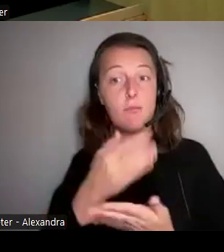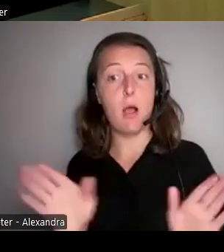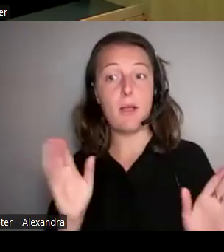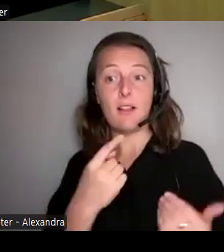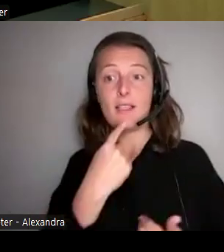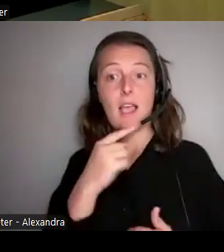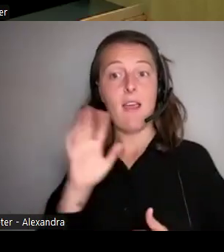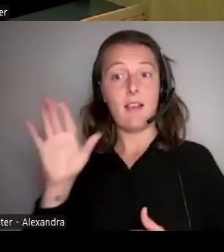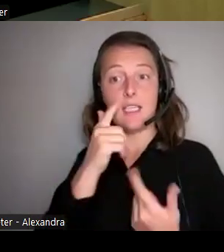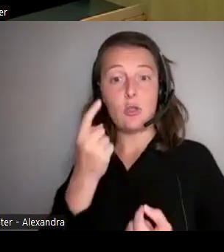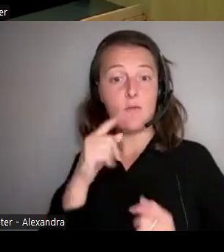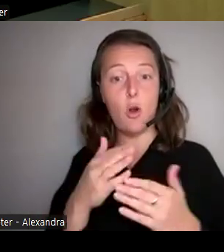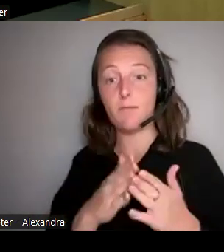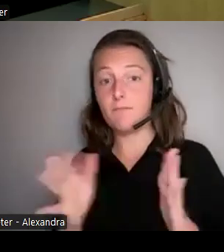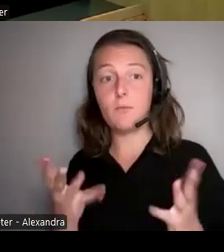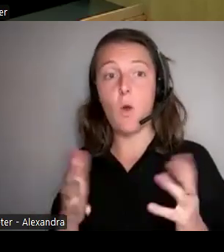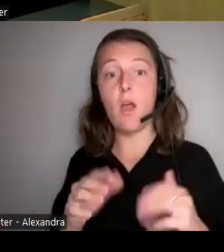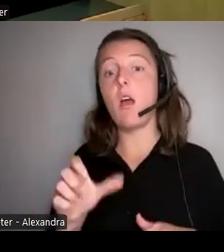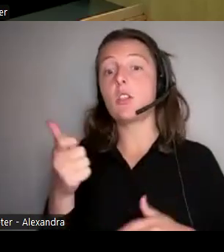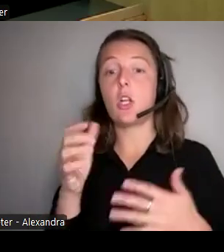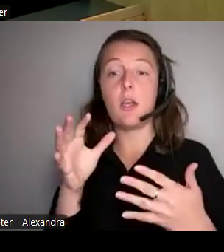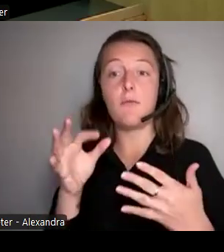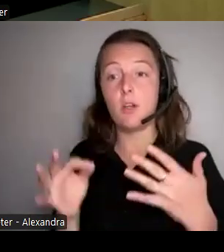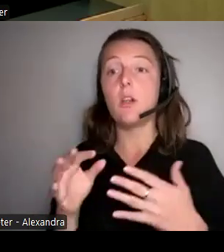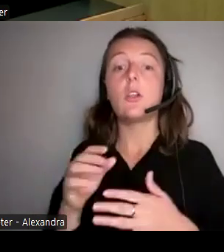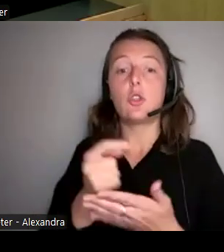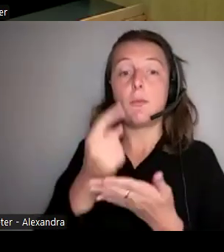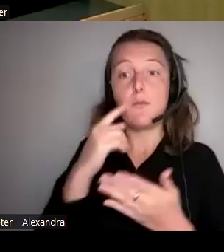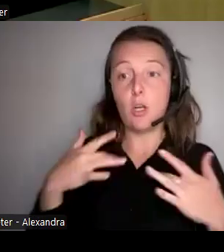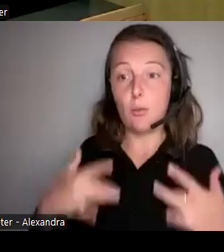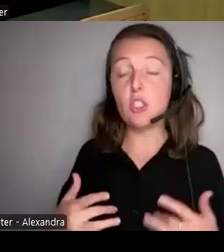in the following. So alternative treatments for depression, which interestingly enough, as much